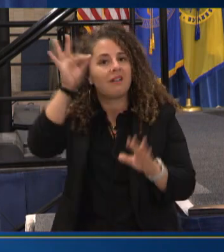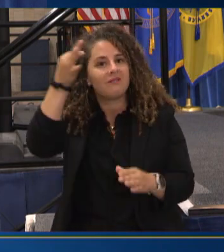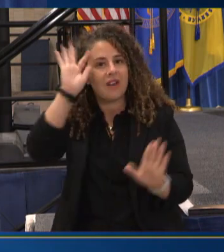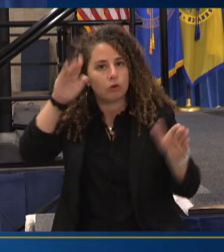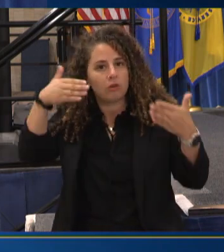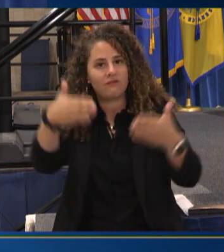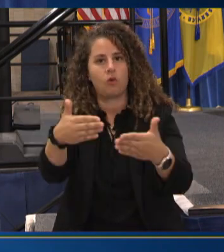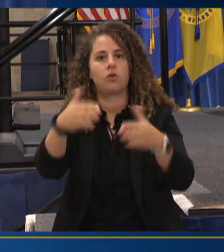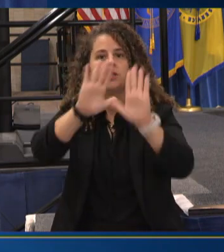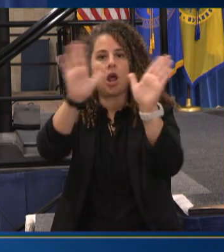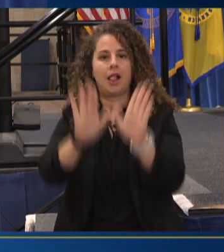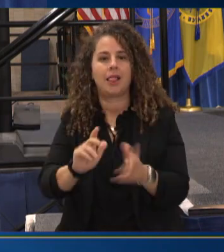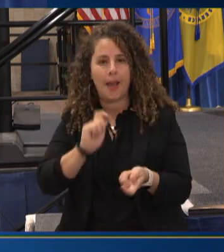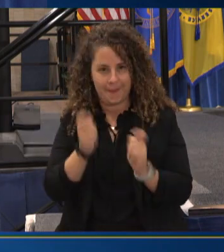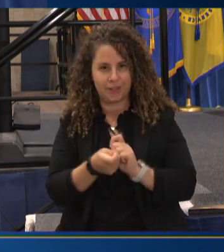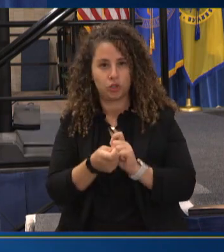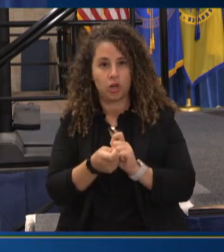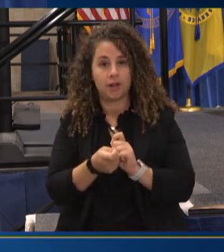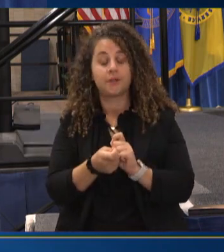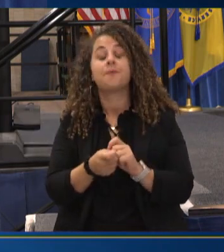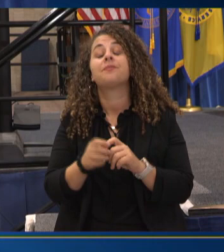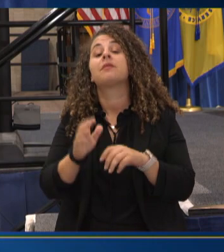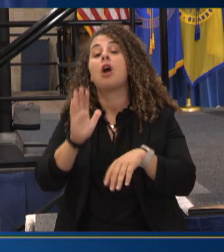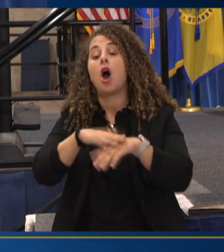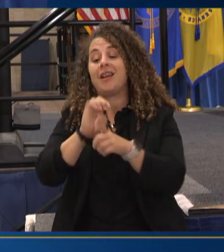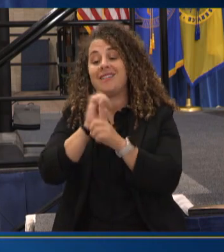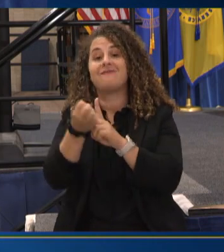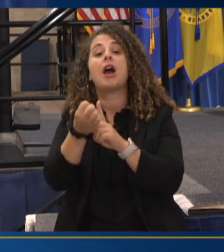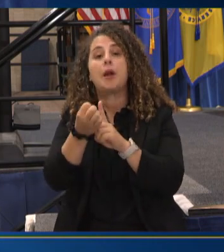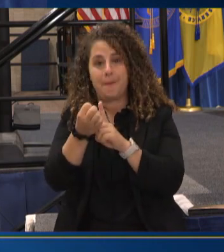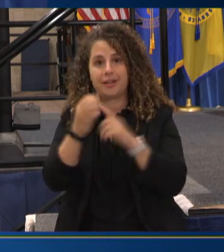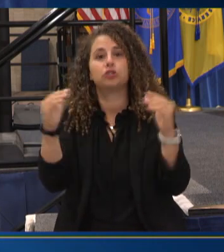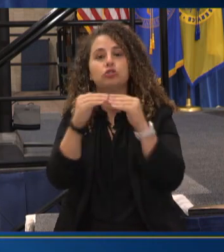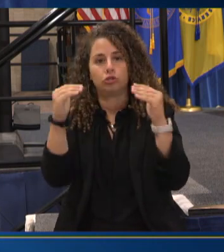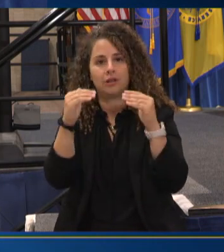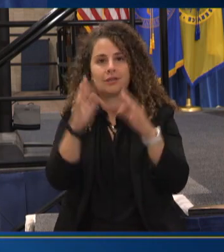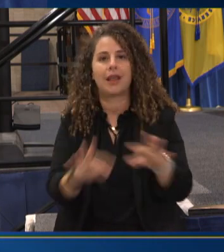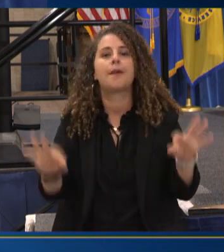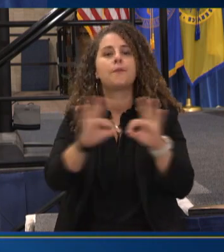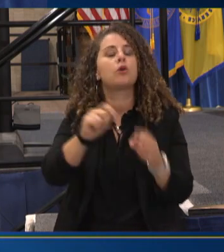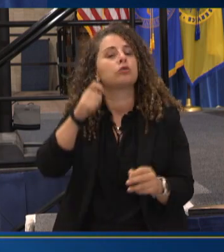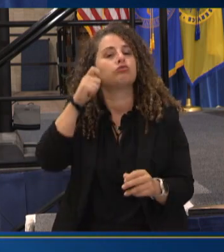climate change, on environmental justice, and importantly, racial equity.